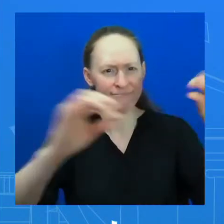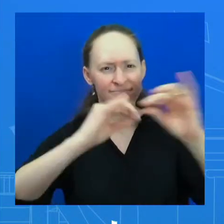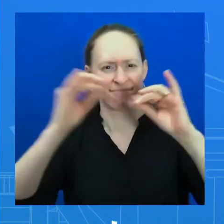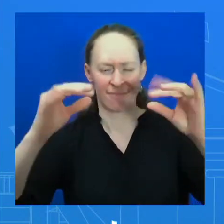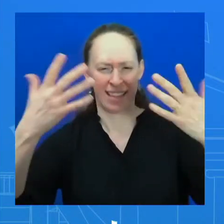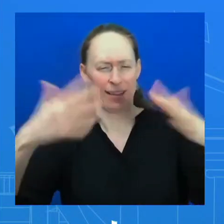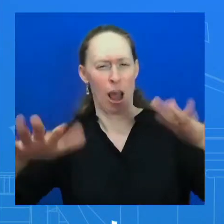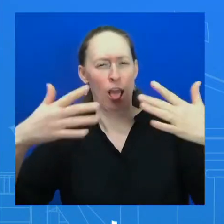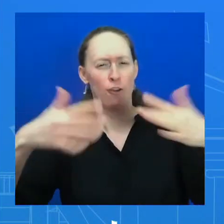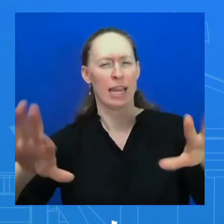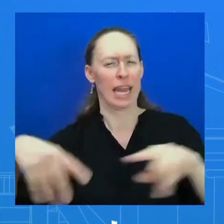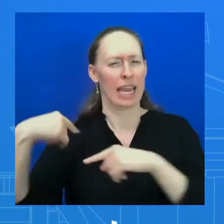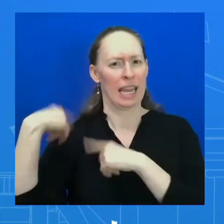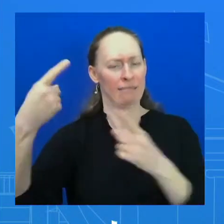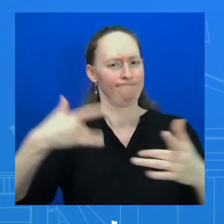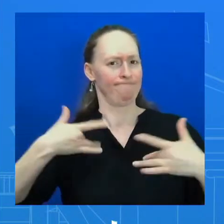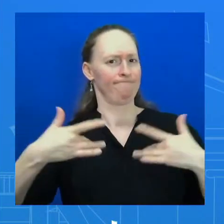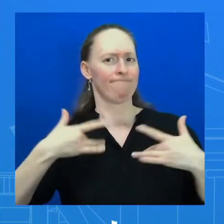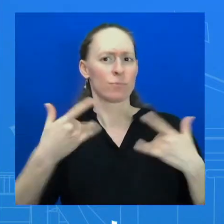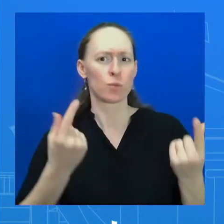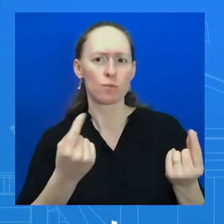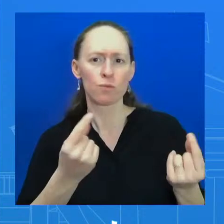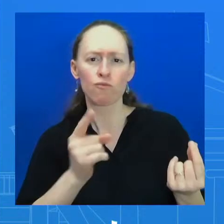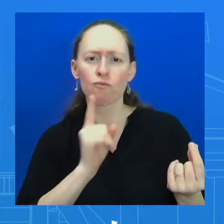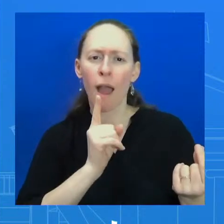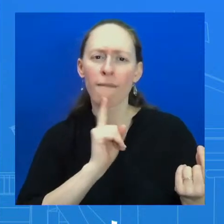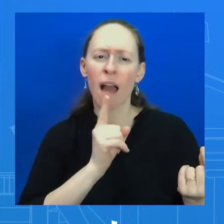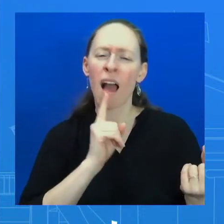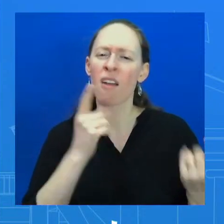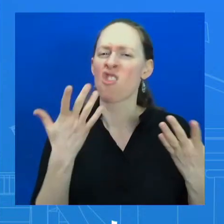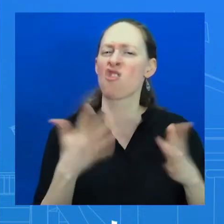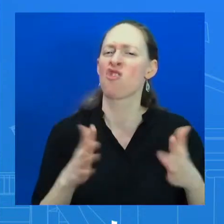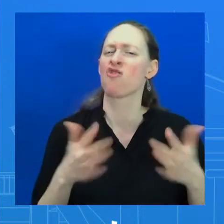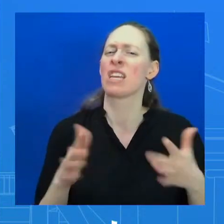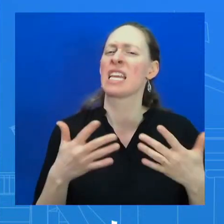There was a virtual conversation on Monday, and it's going to continue.